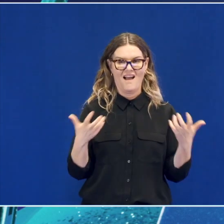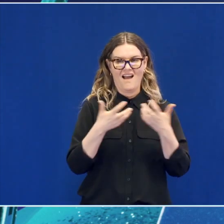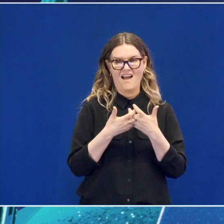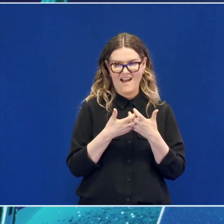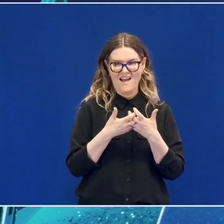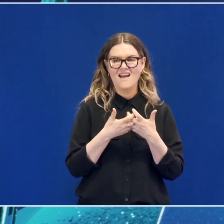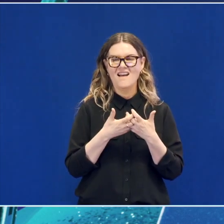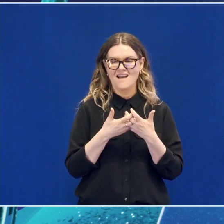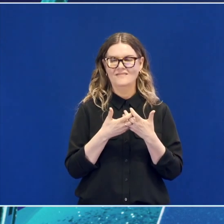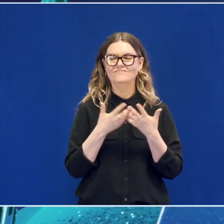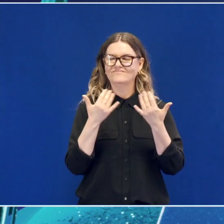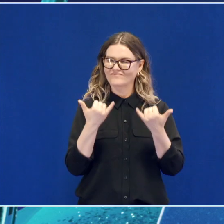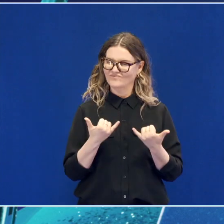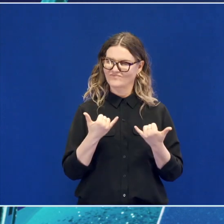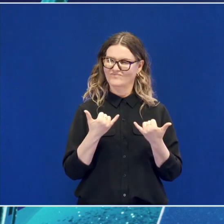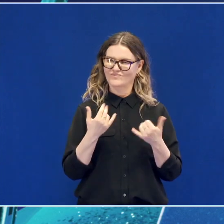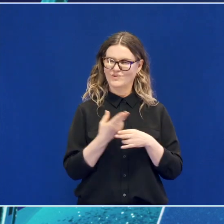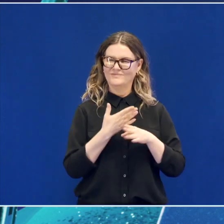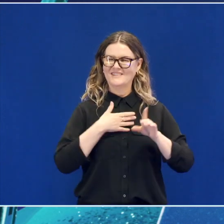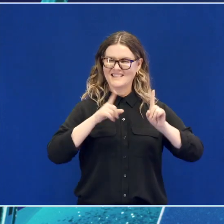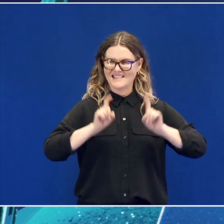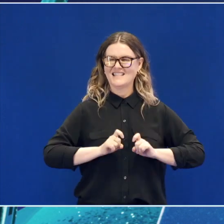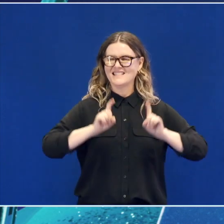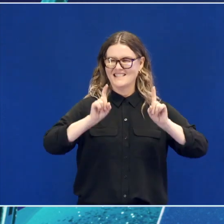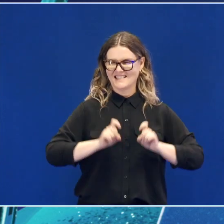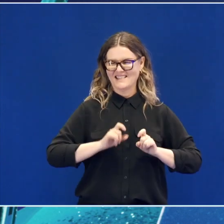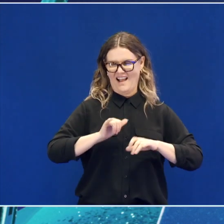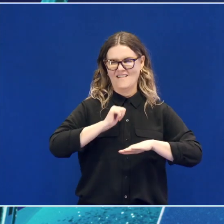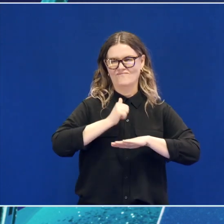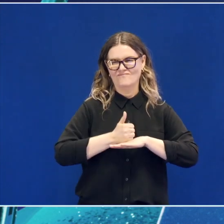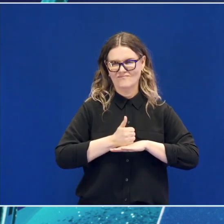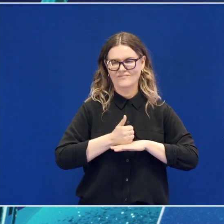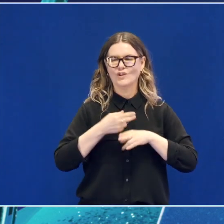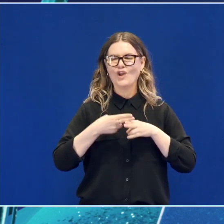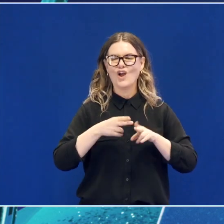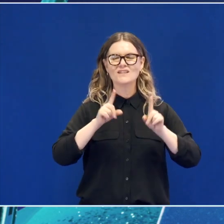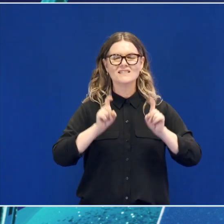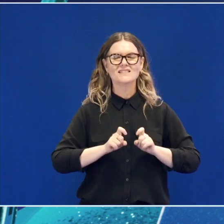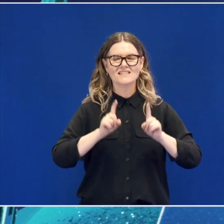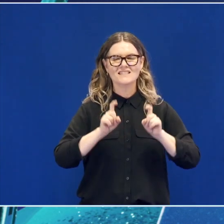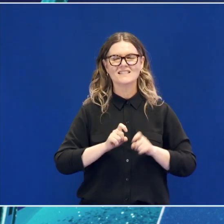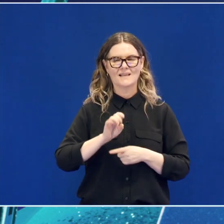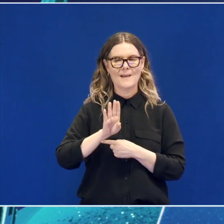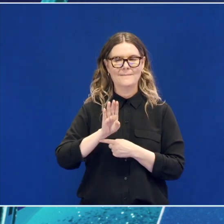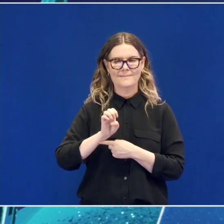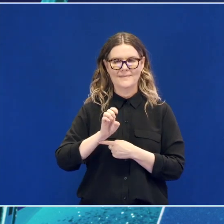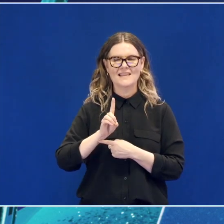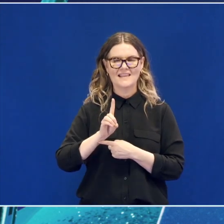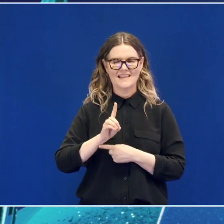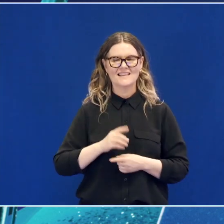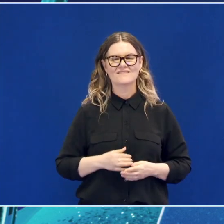and we can reuse that system to evaluate models now